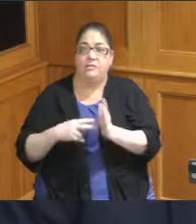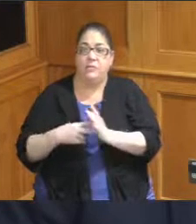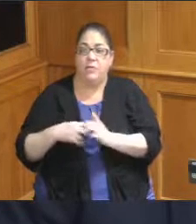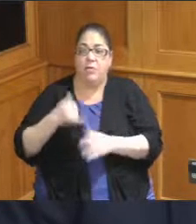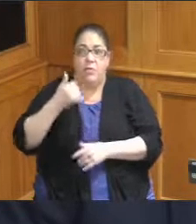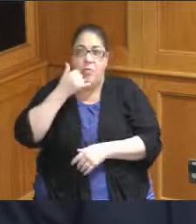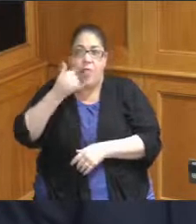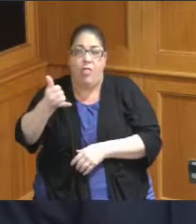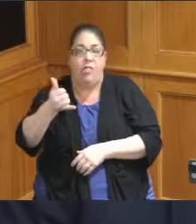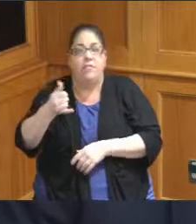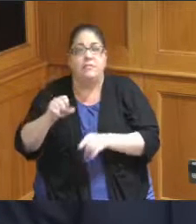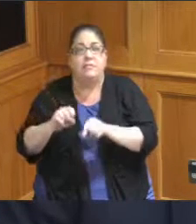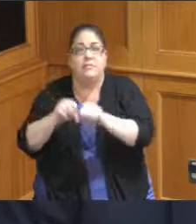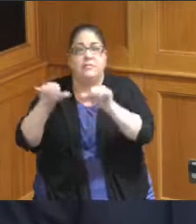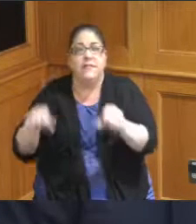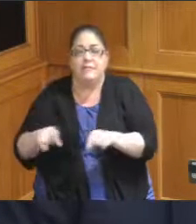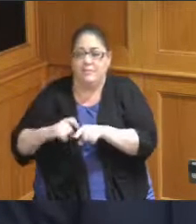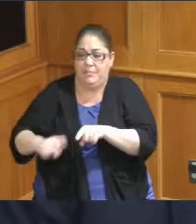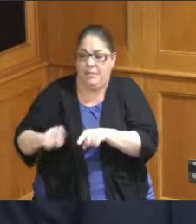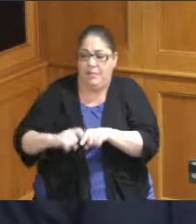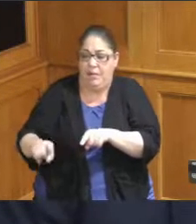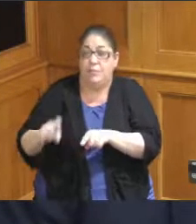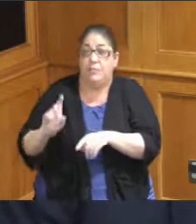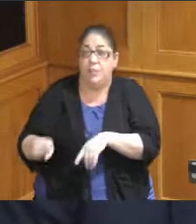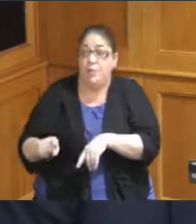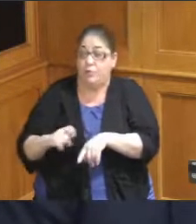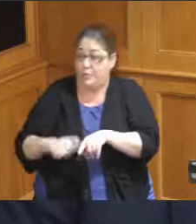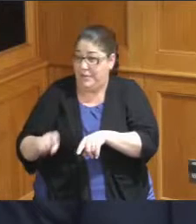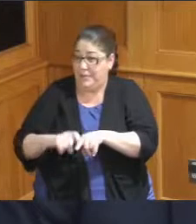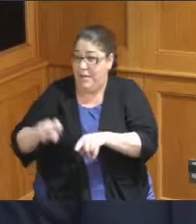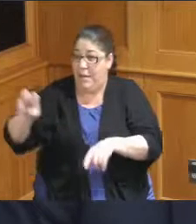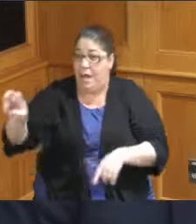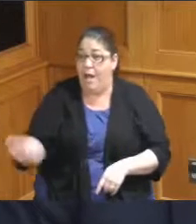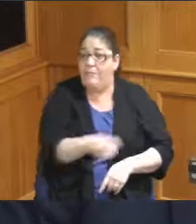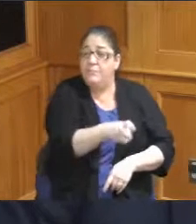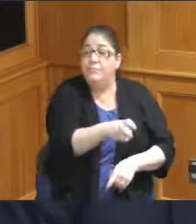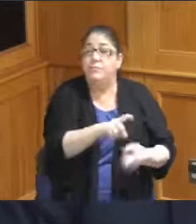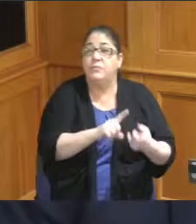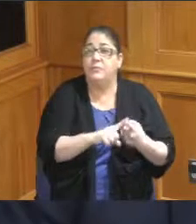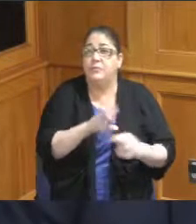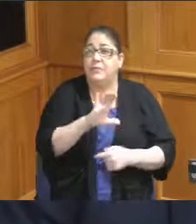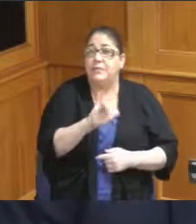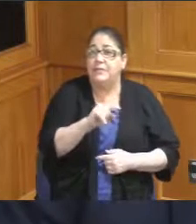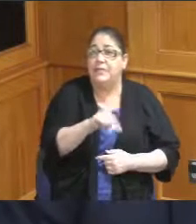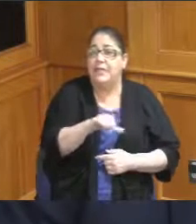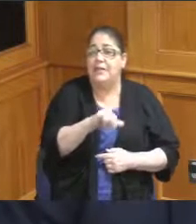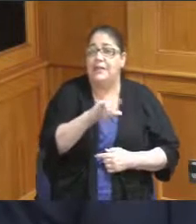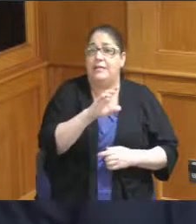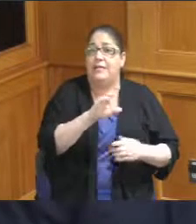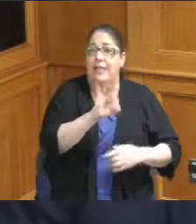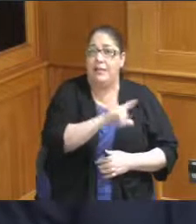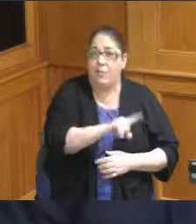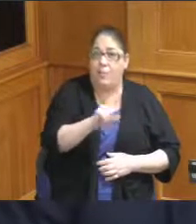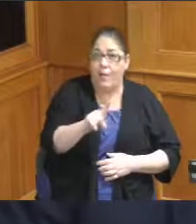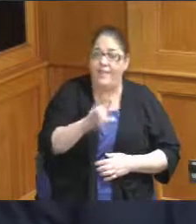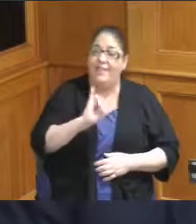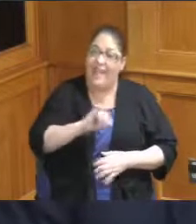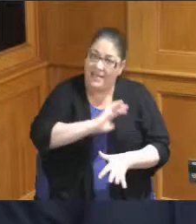by Hamilton County 9-1-1 or transferring to the city 9-1-1 system that's the redundancy that is